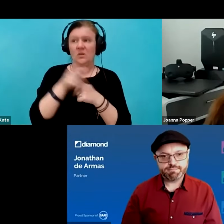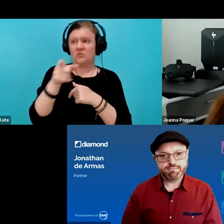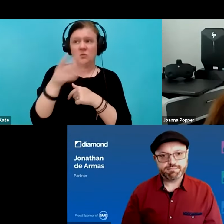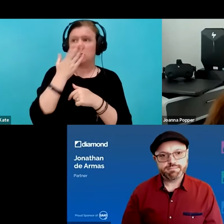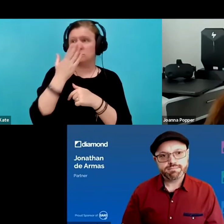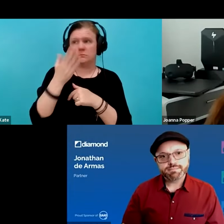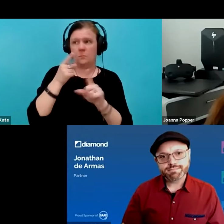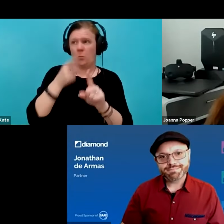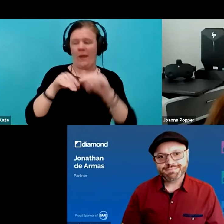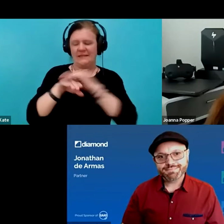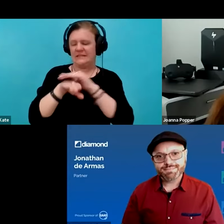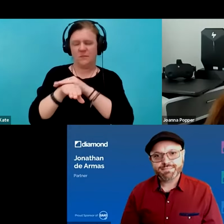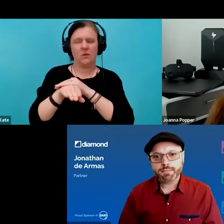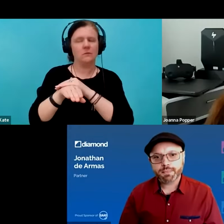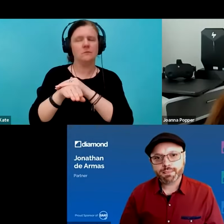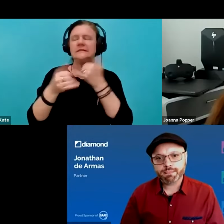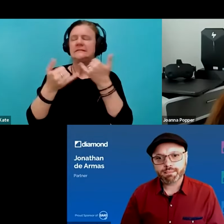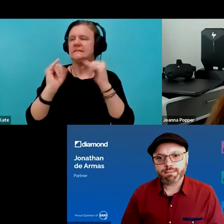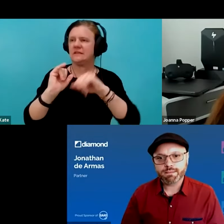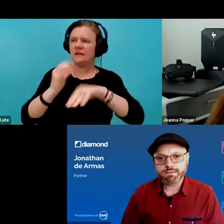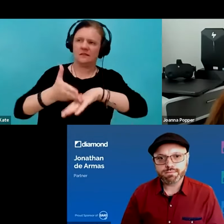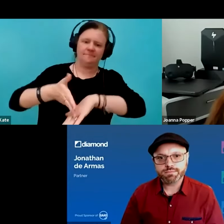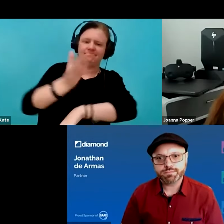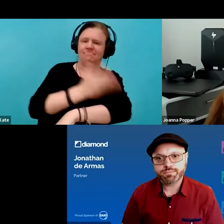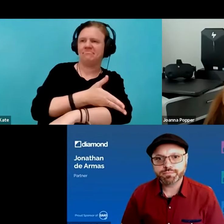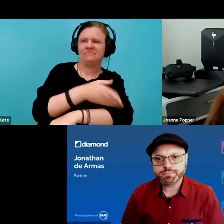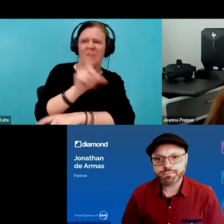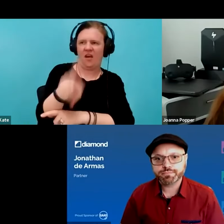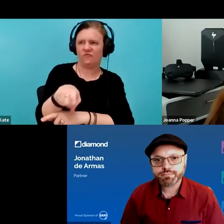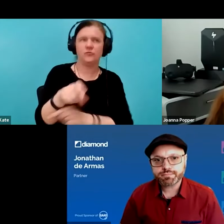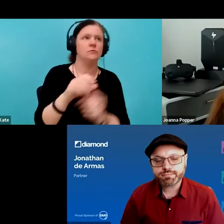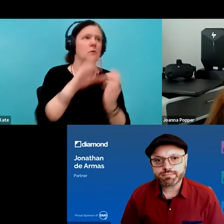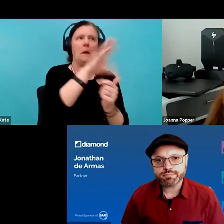There still a lot for for the companies to learn. There's still a lot for the